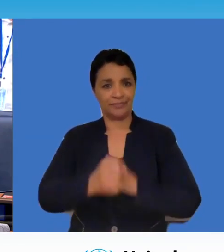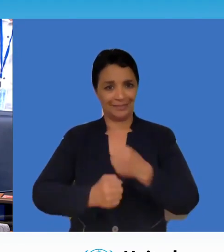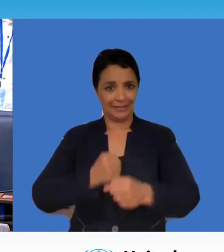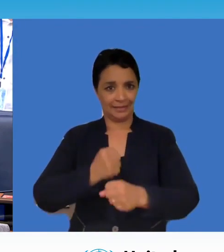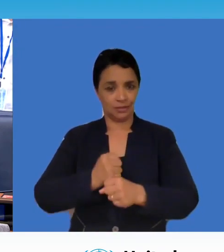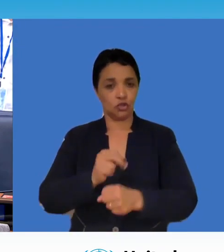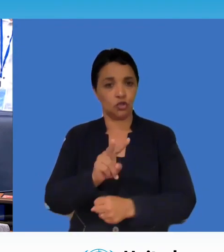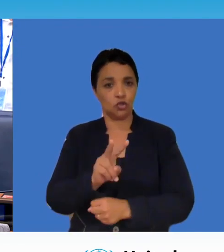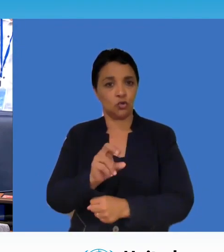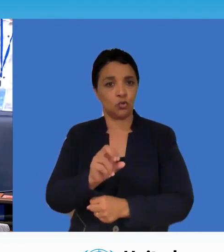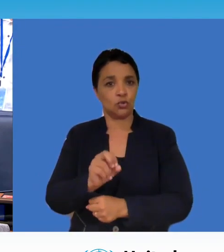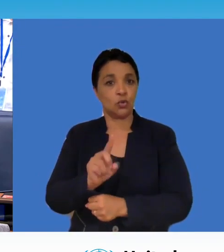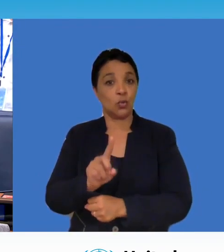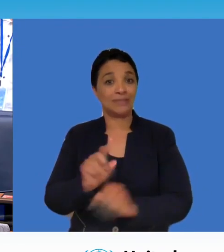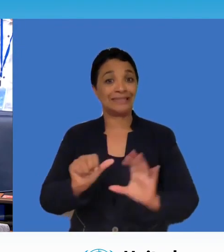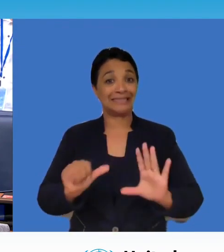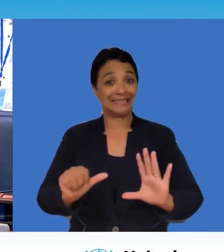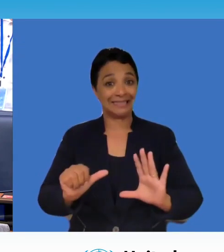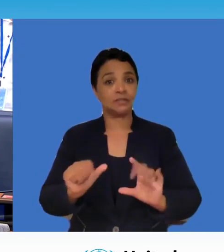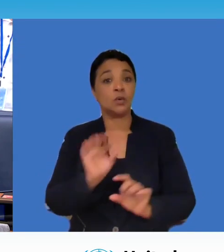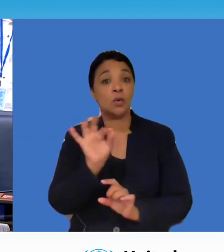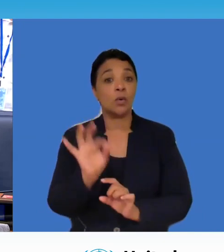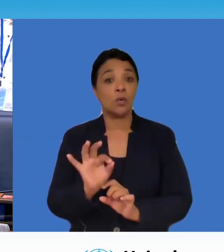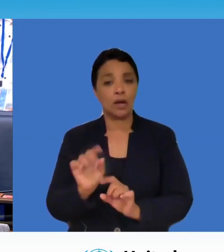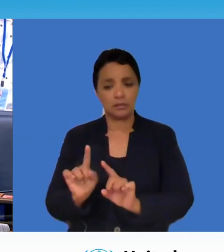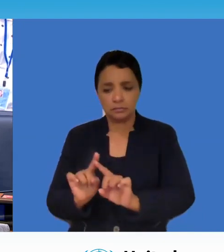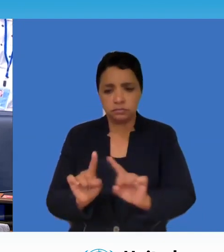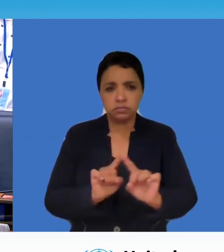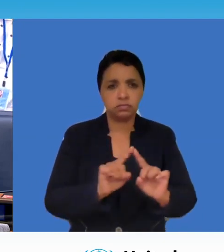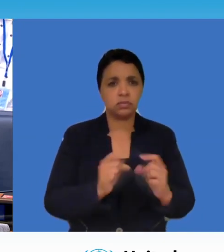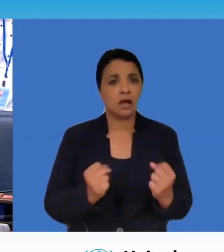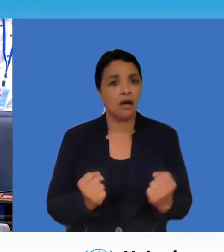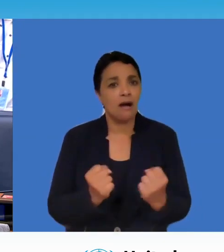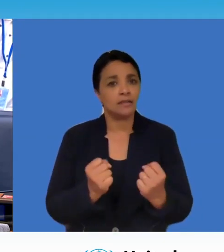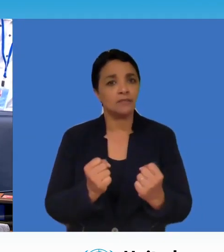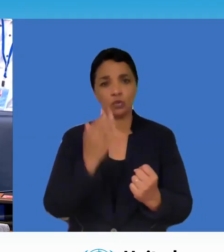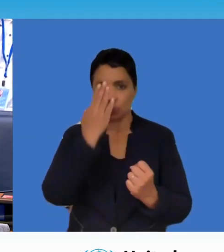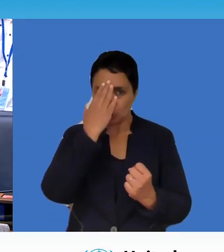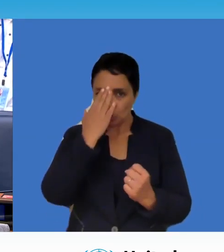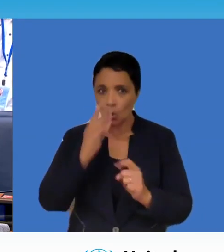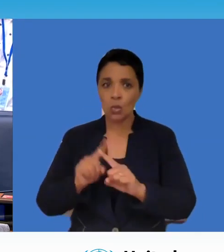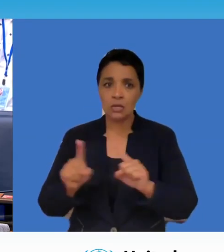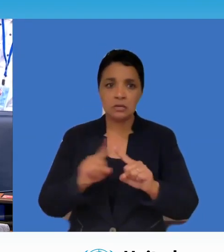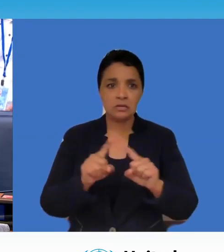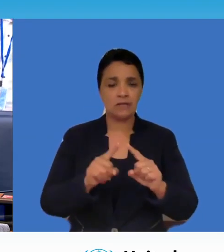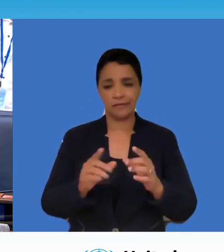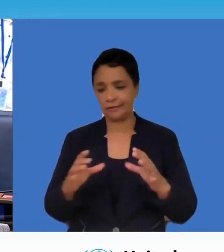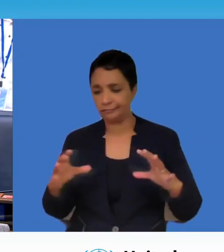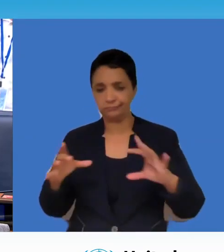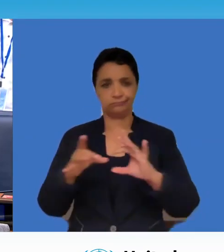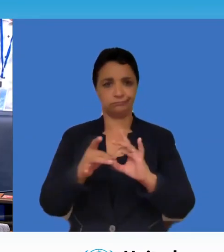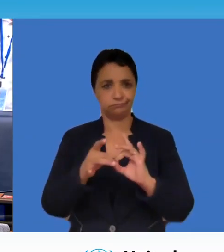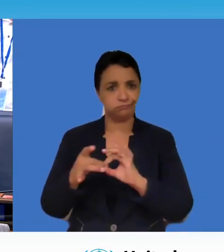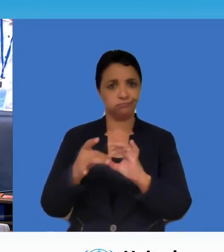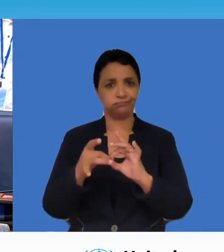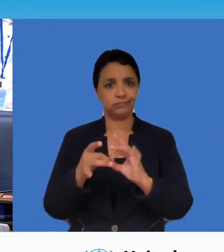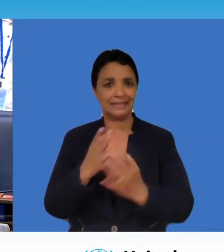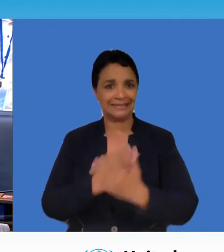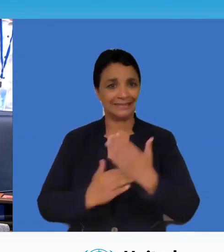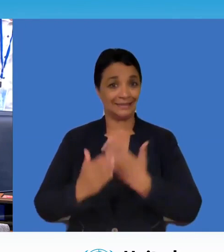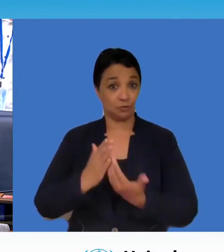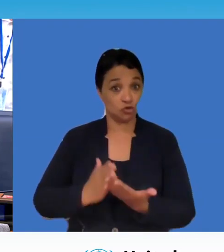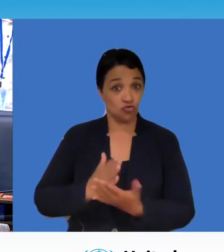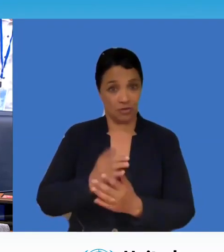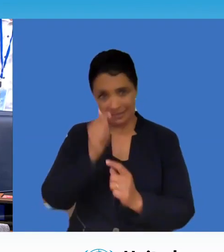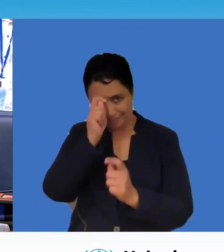cross- sectoral activities and to ensure unified management of the disability rights in 2018 the